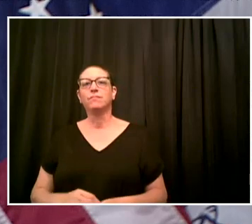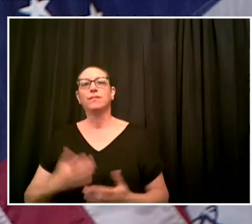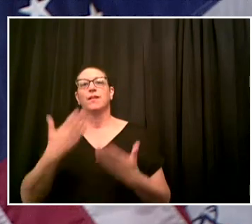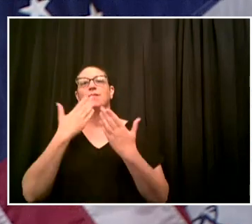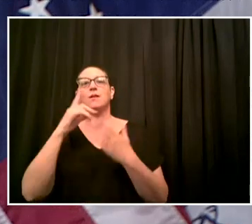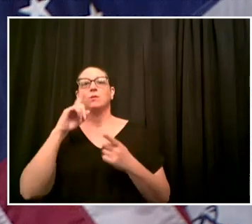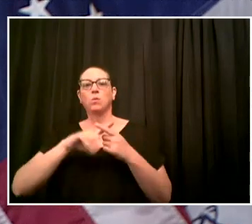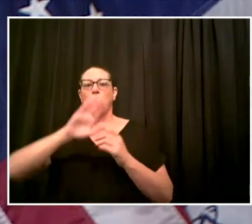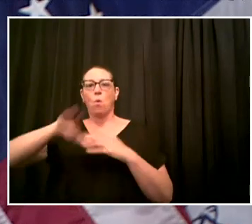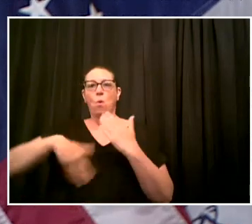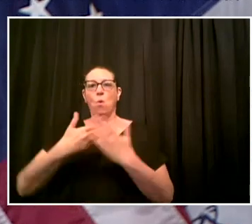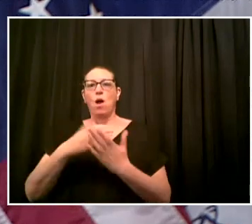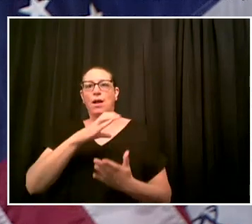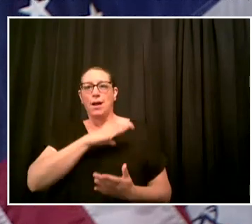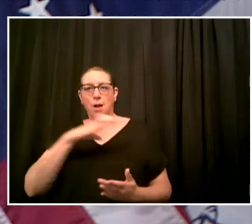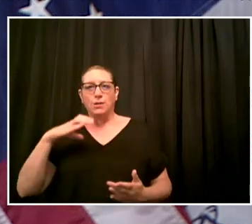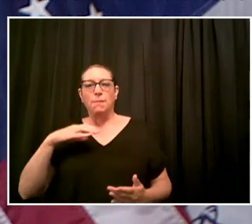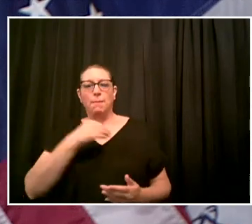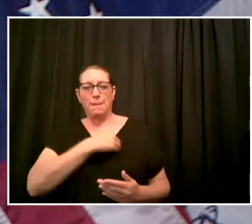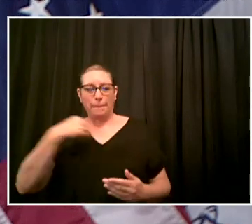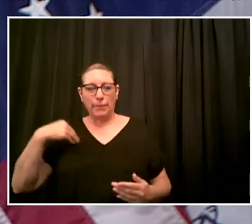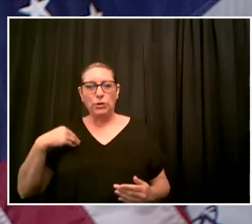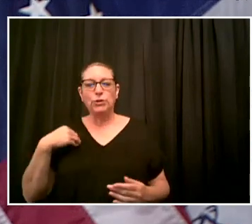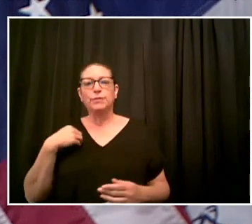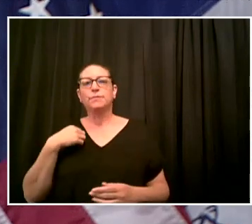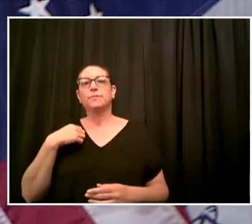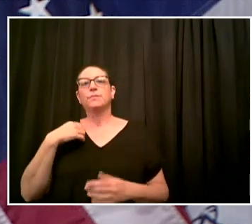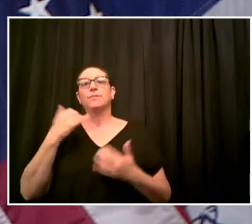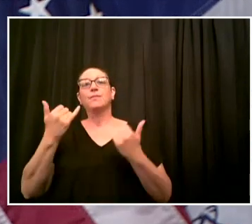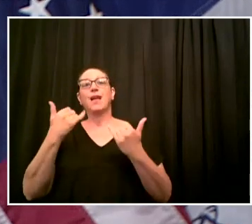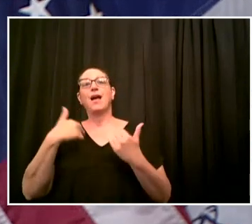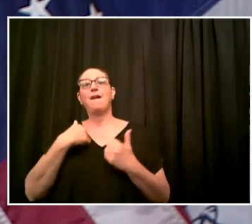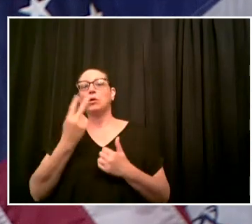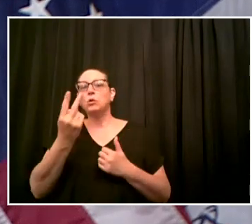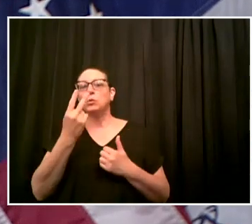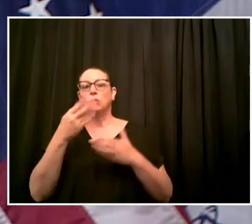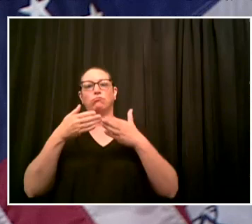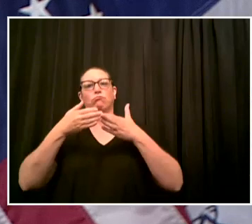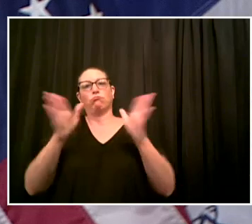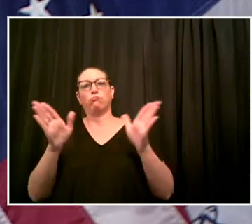ON THIS LEGISLATI WELL. SO ANTHKSTO LLA THE COUNCIL MEMBERS. AN NDOW WE HAVE TWO MEMBERS OF